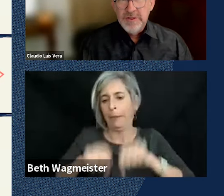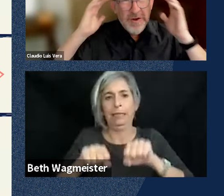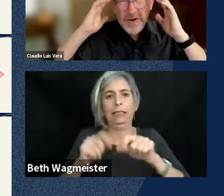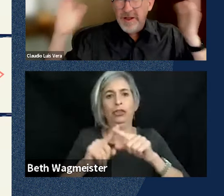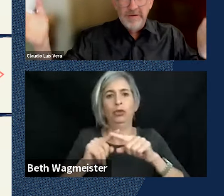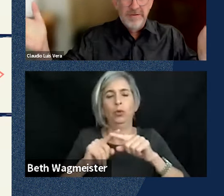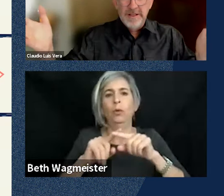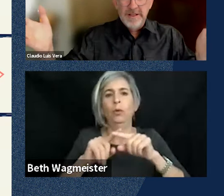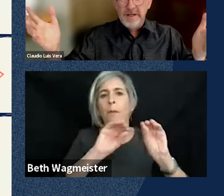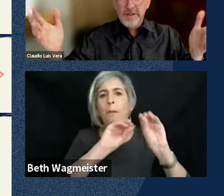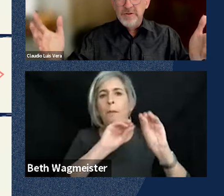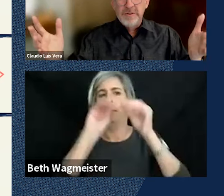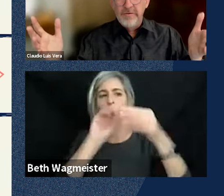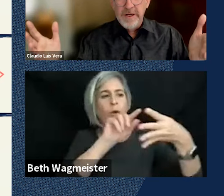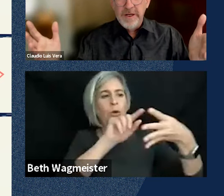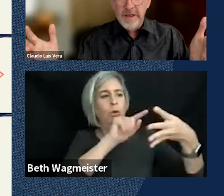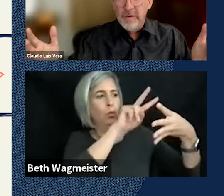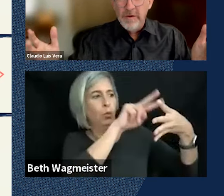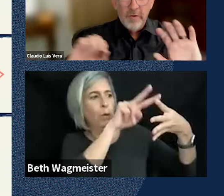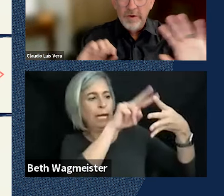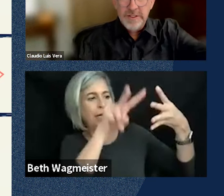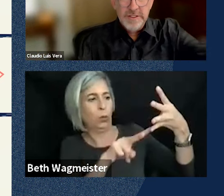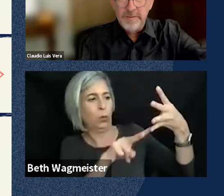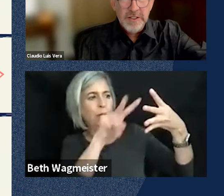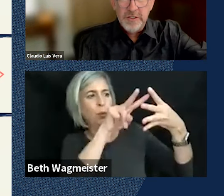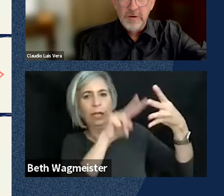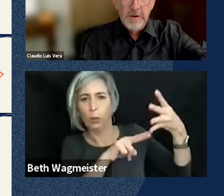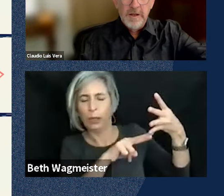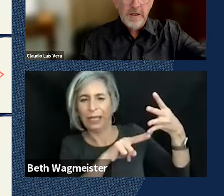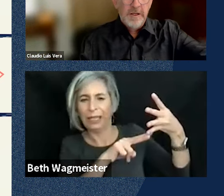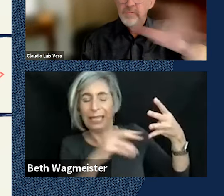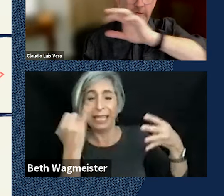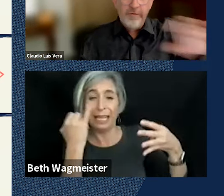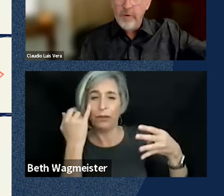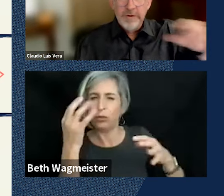So if you can think of like, say a YouTube video with just a picture, you moving forwards